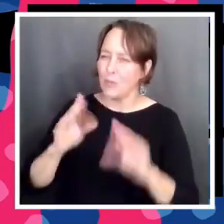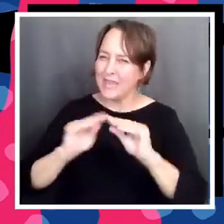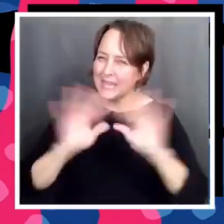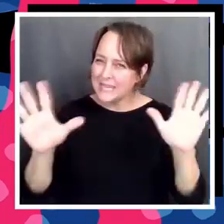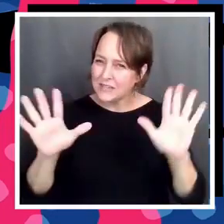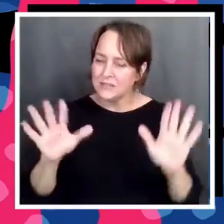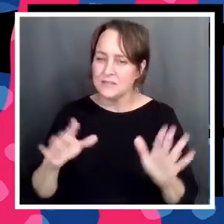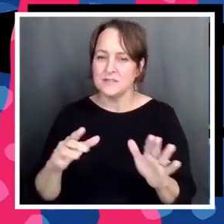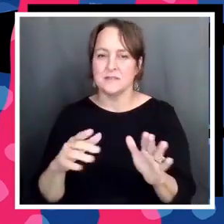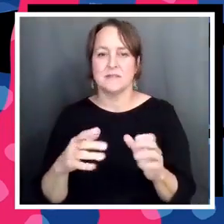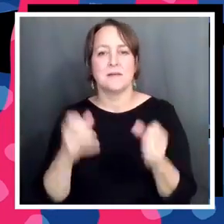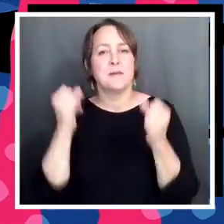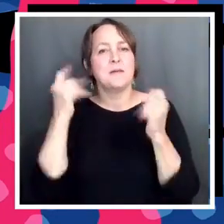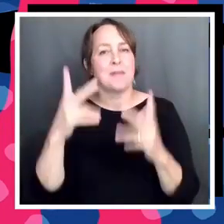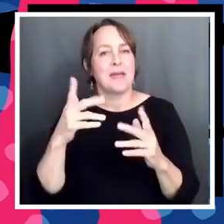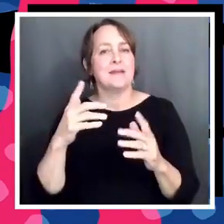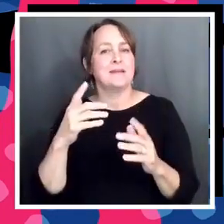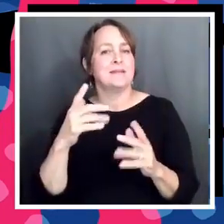WHICH SHOULD JUST ABOUT COVER LAUNDRY DETERGENT.